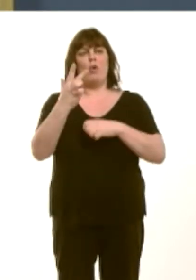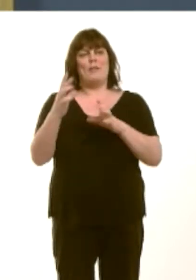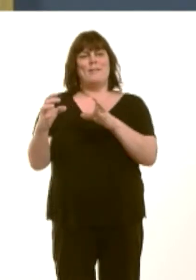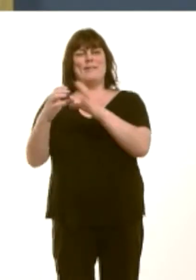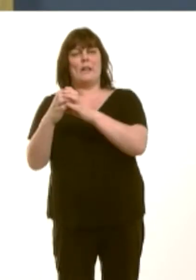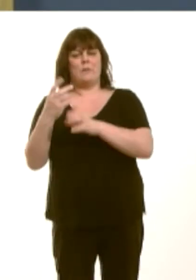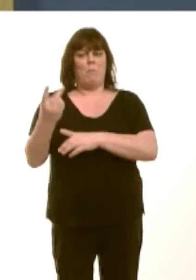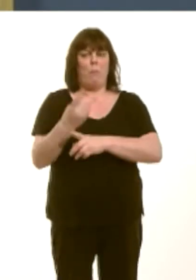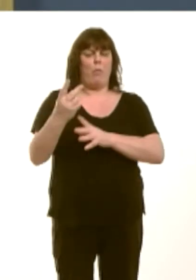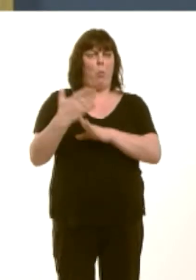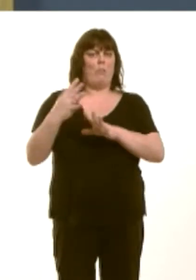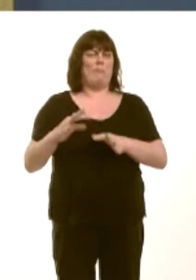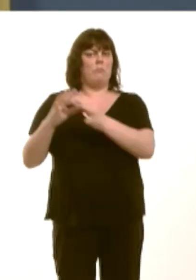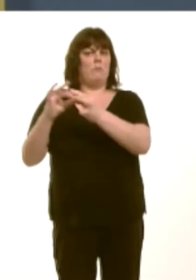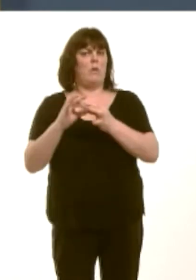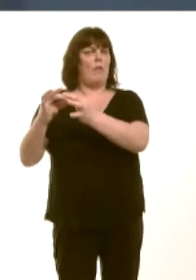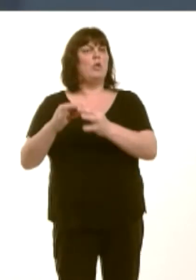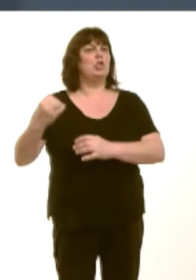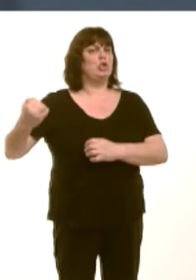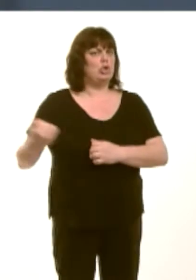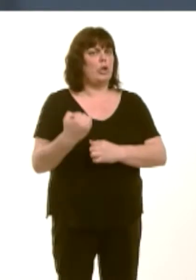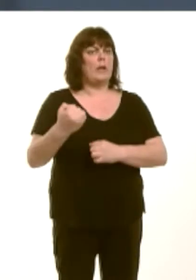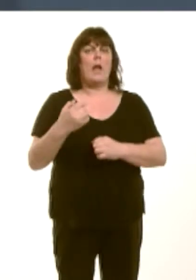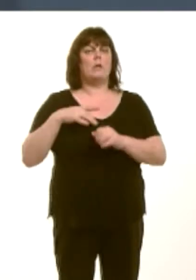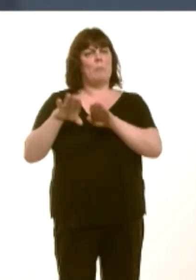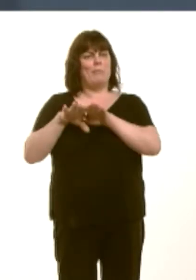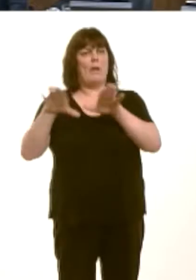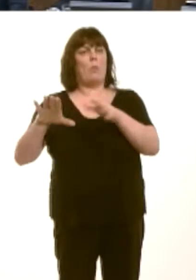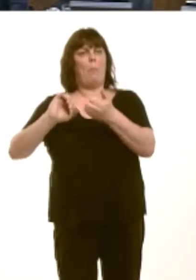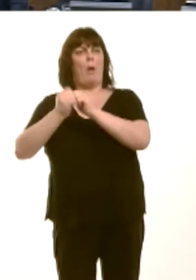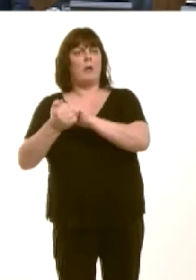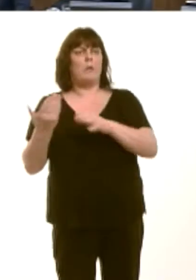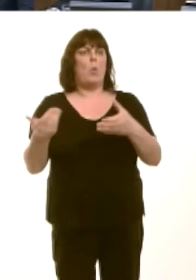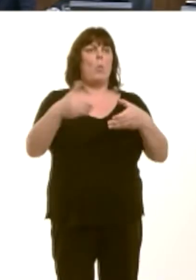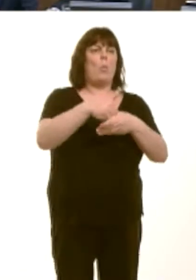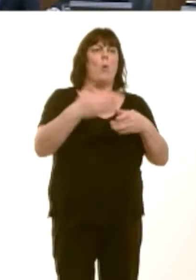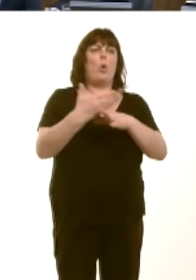in a similar fashion and be equal partners with the health boards? Carwyn Jones: Absolutely.